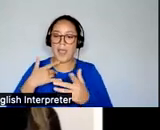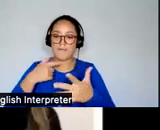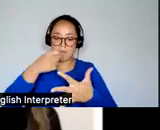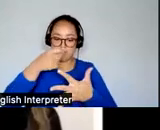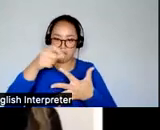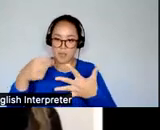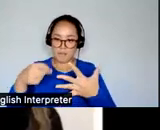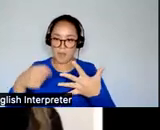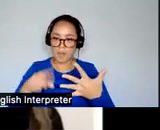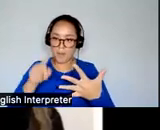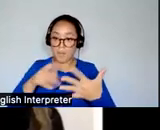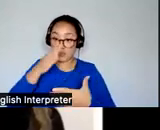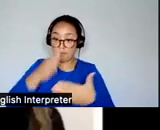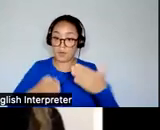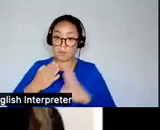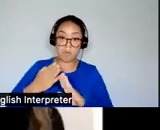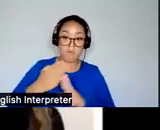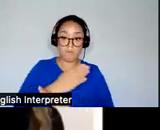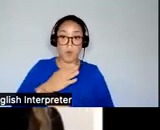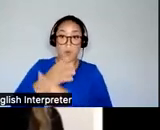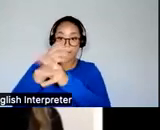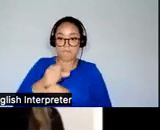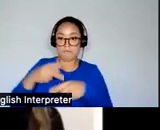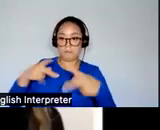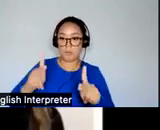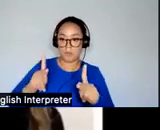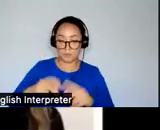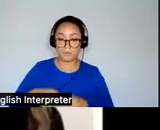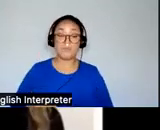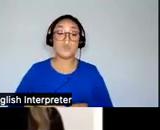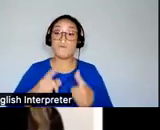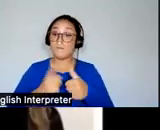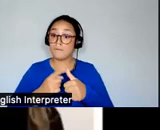The permit process starts with the submission of the completed application.